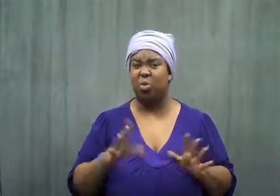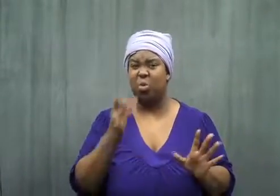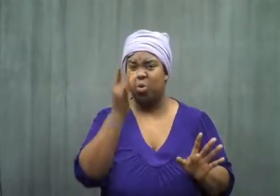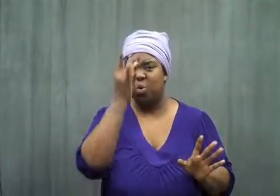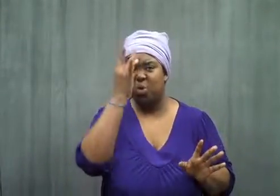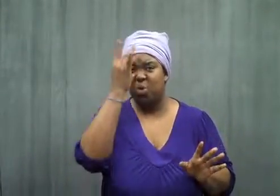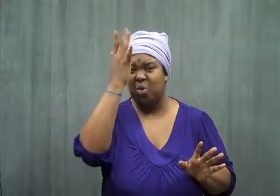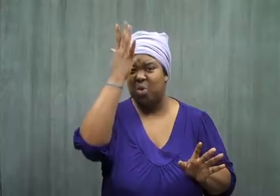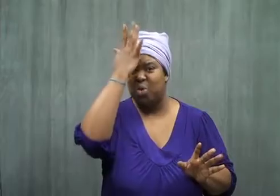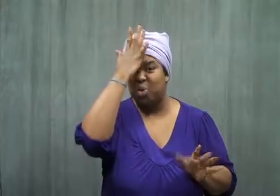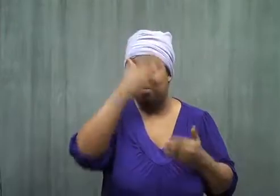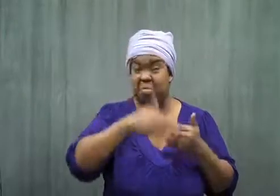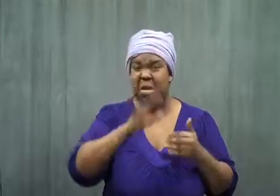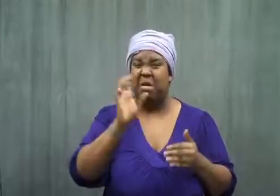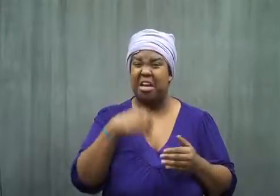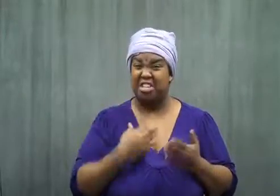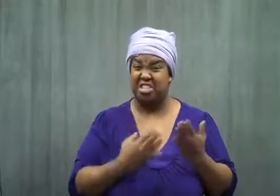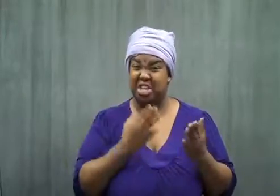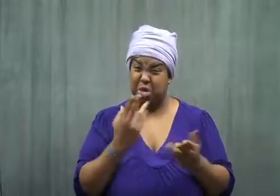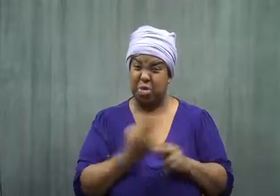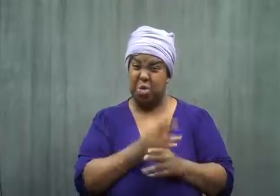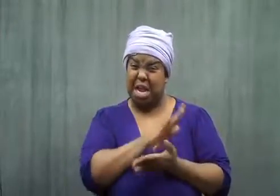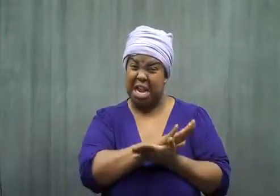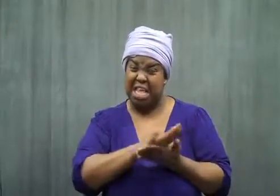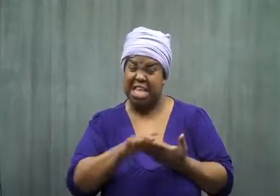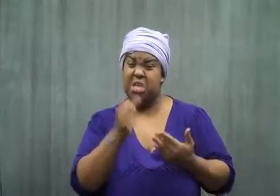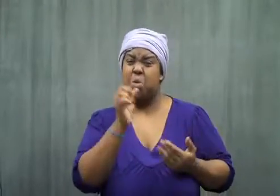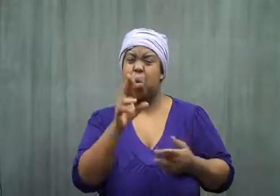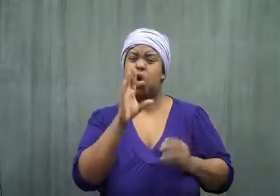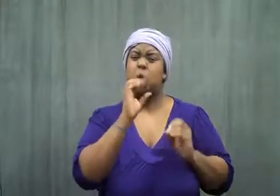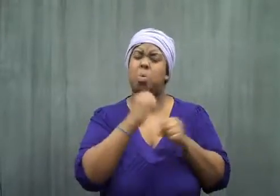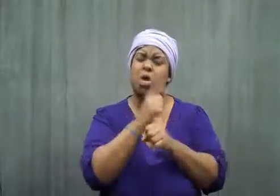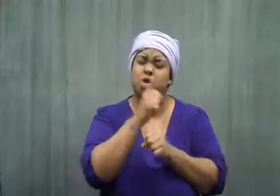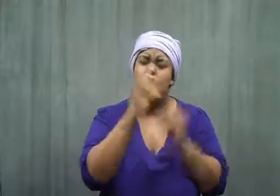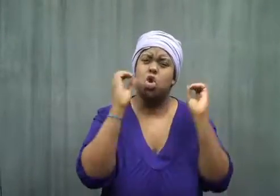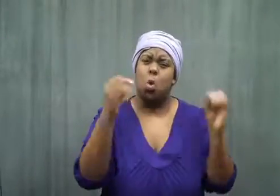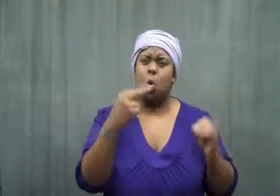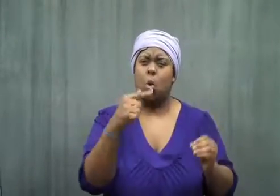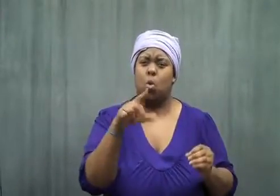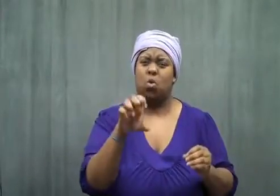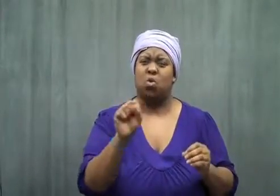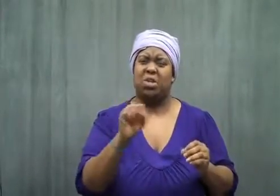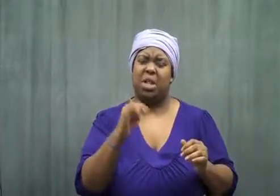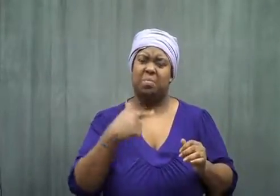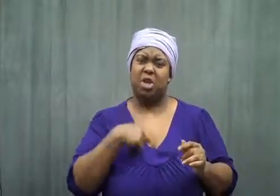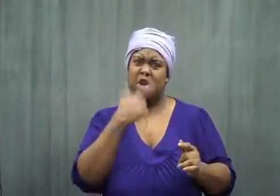I learned my lesson. I suggest you always wear clean underwear, or make sure it doesn't have any holes in it, like mine.